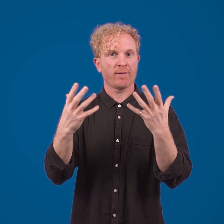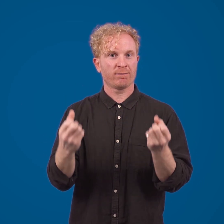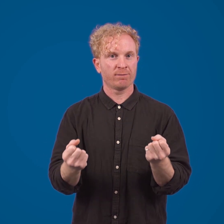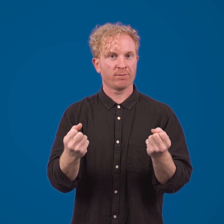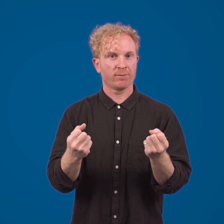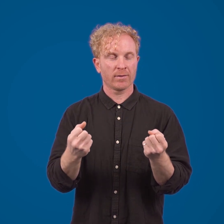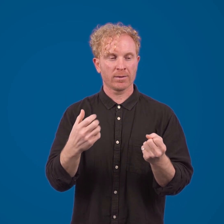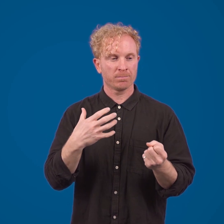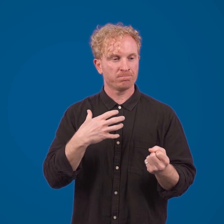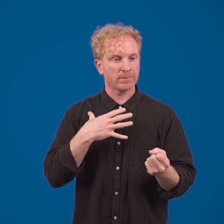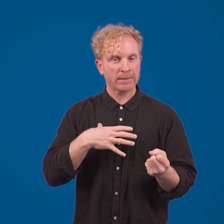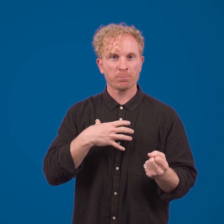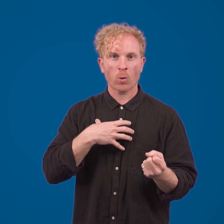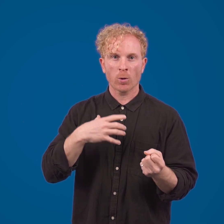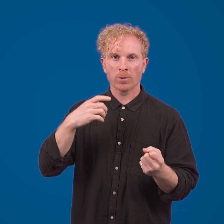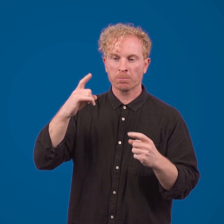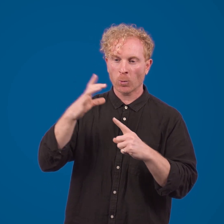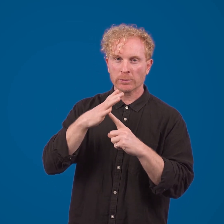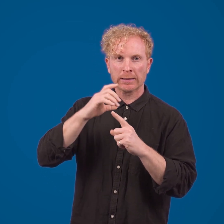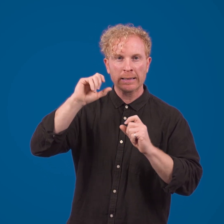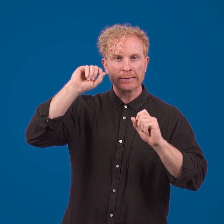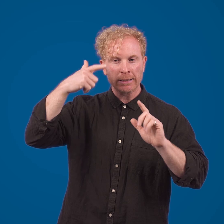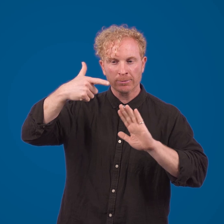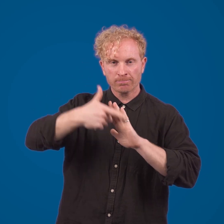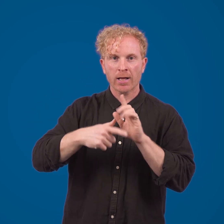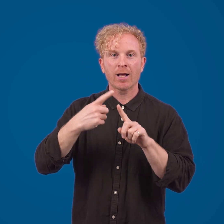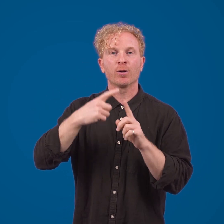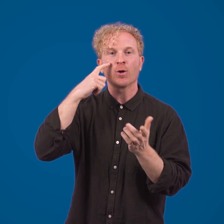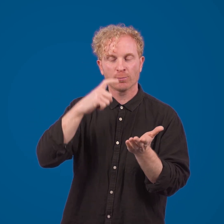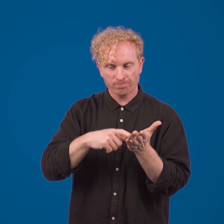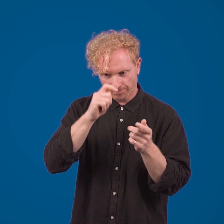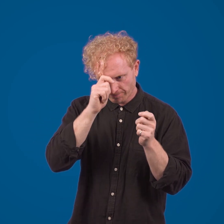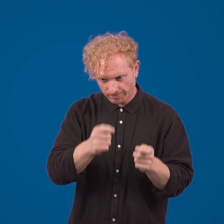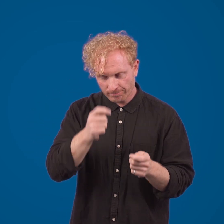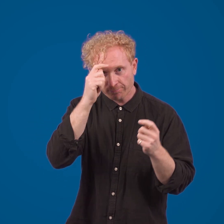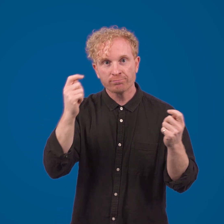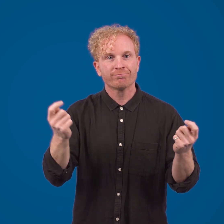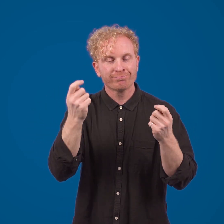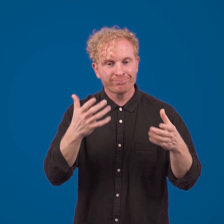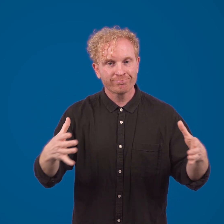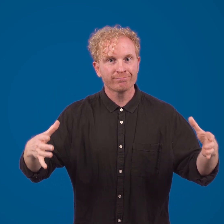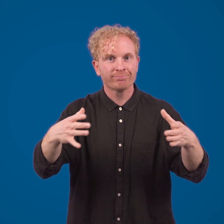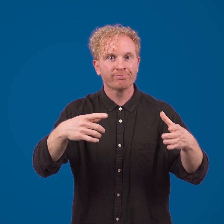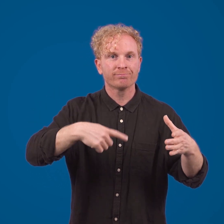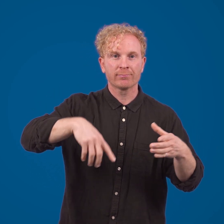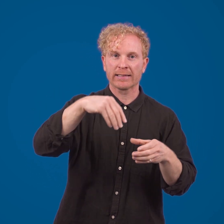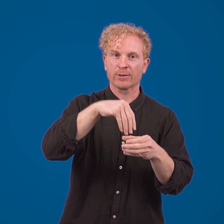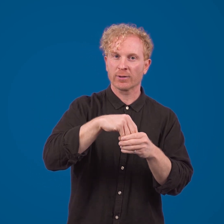and celebrating the diversity of the disability community.